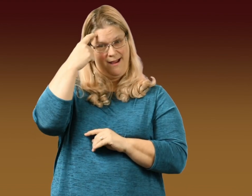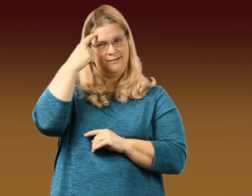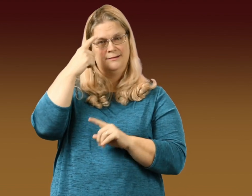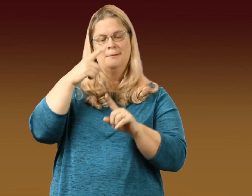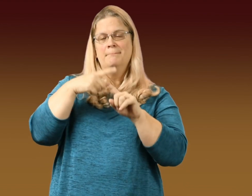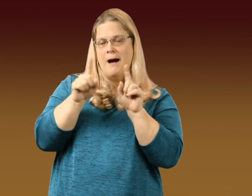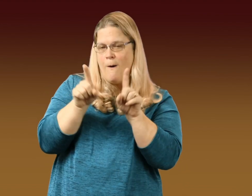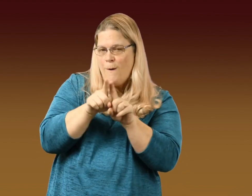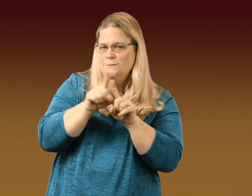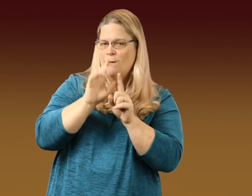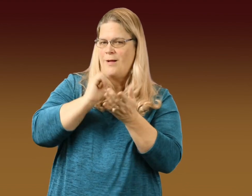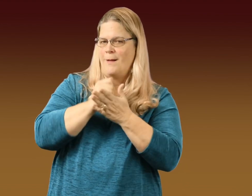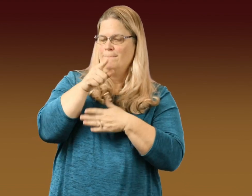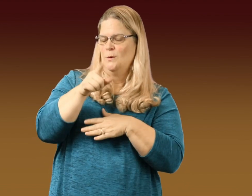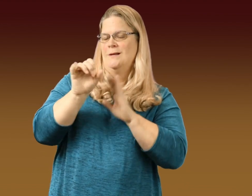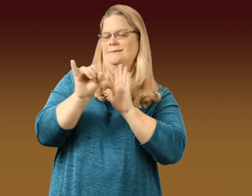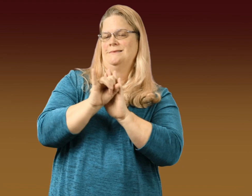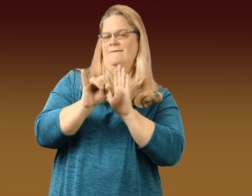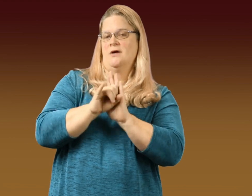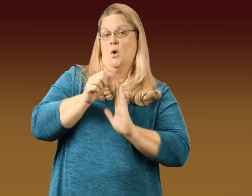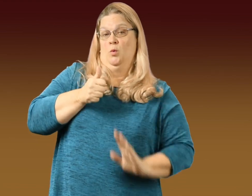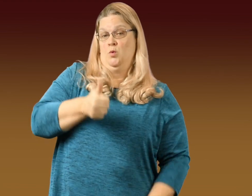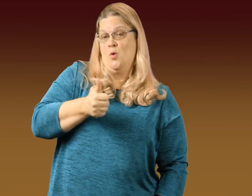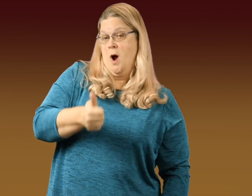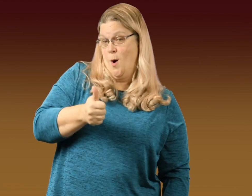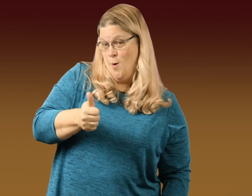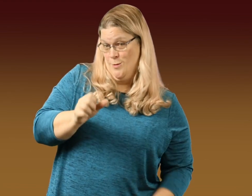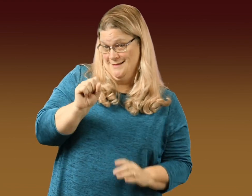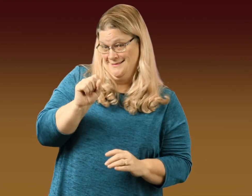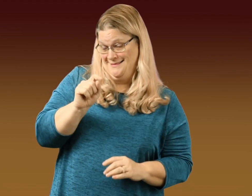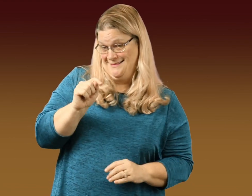but will also help you identify your own state of mind as well.